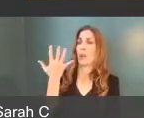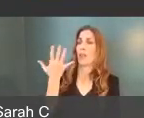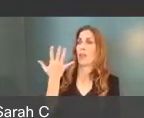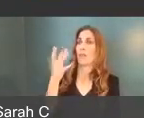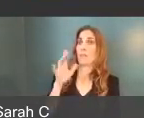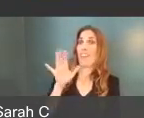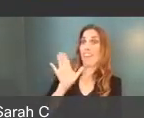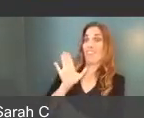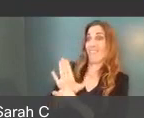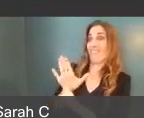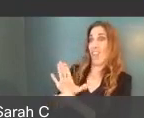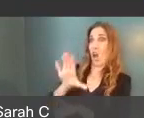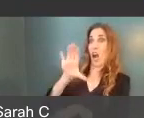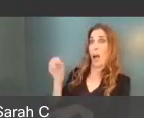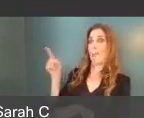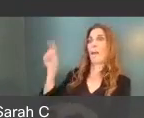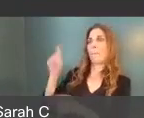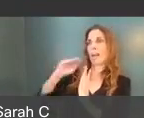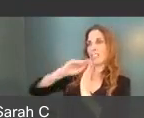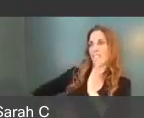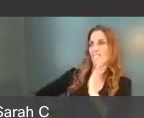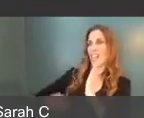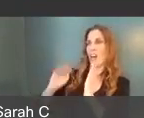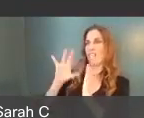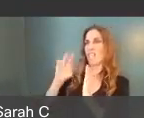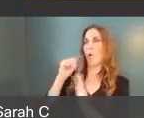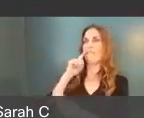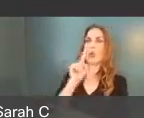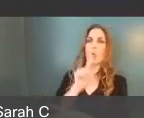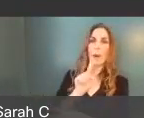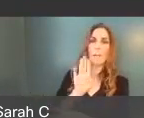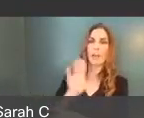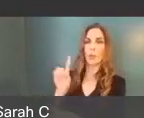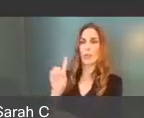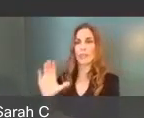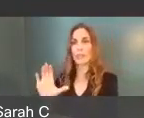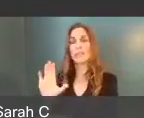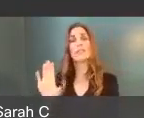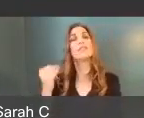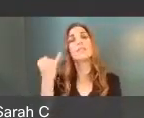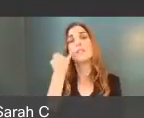filling out the form for 1B and 1C, What if somebody, you know, like me for example,